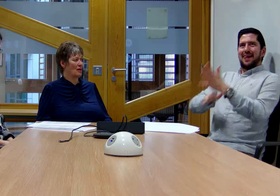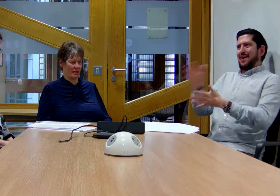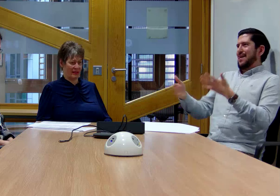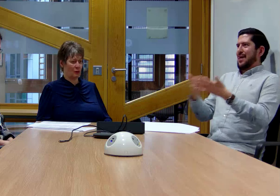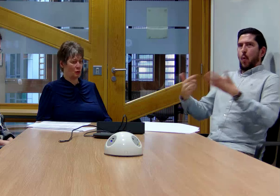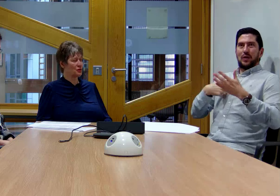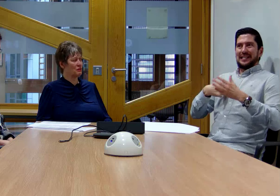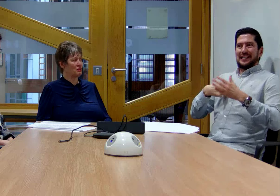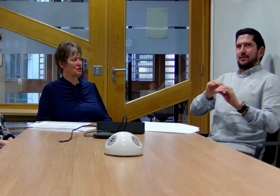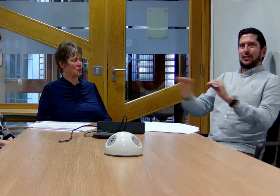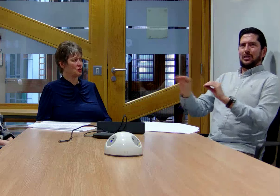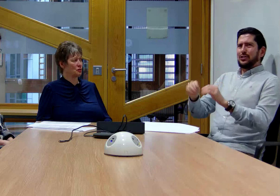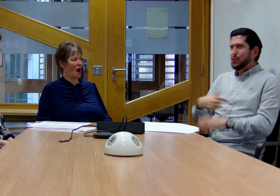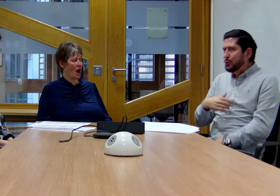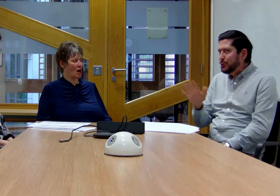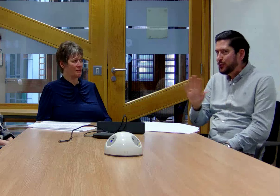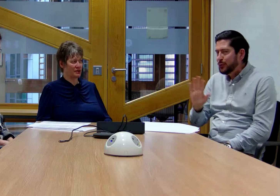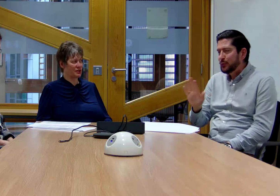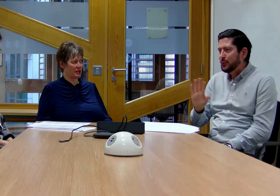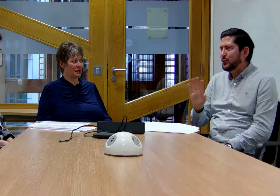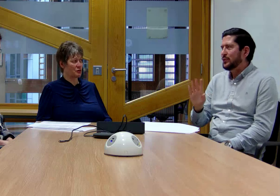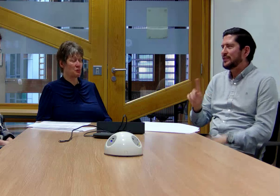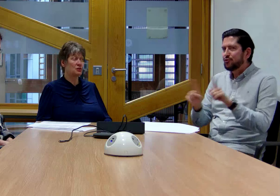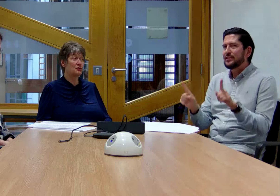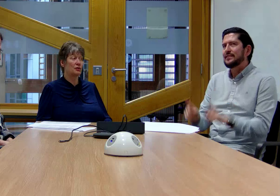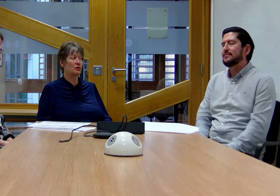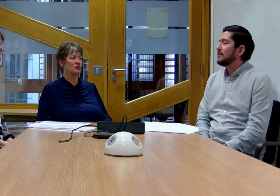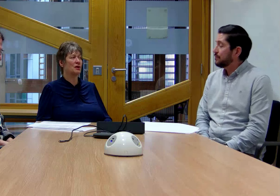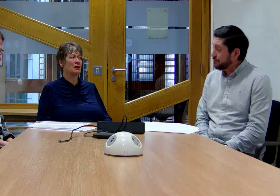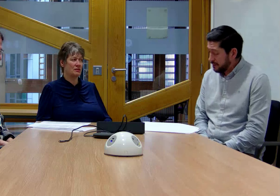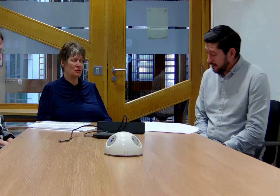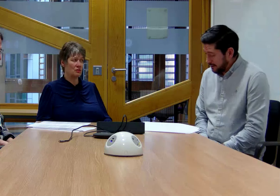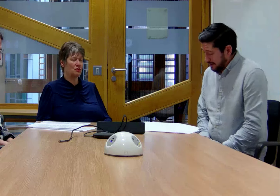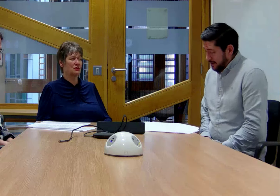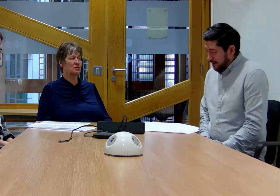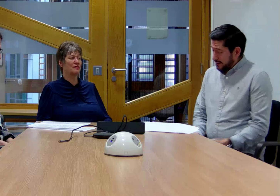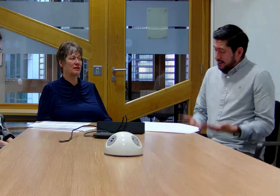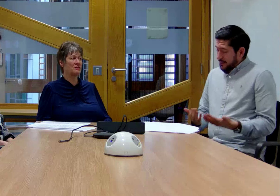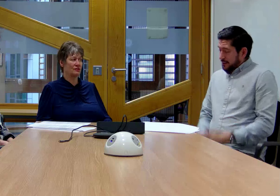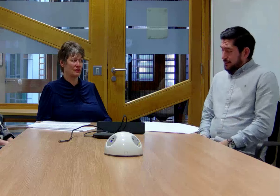it can be annoying if hearing people say, like those communication tools are BSL because